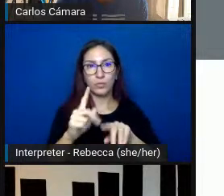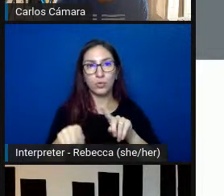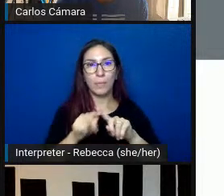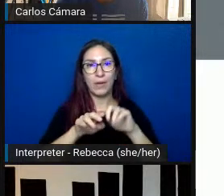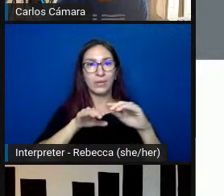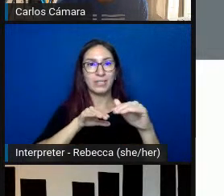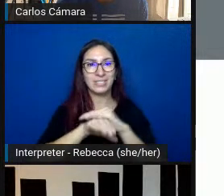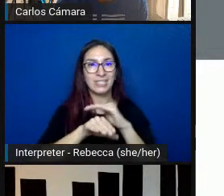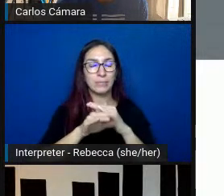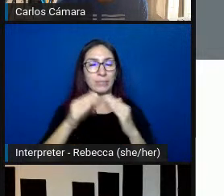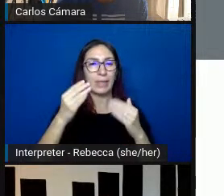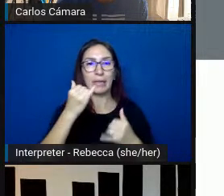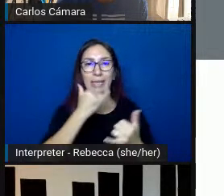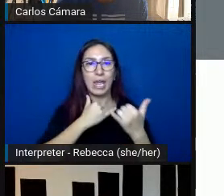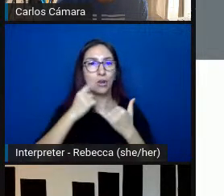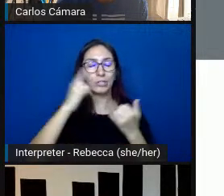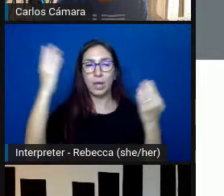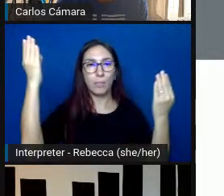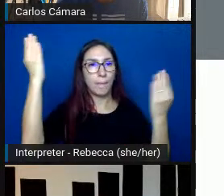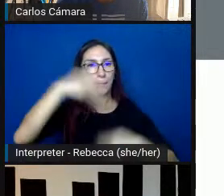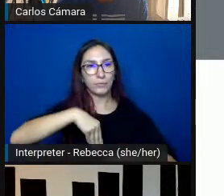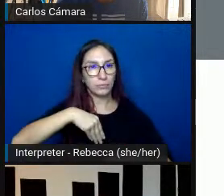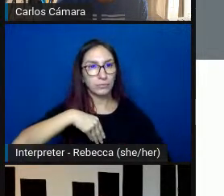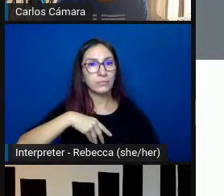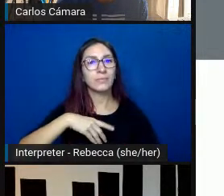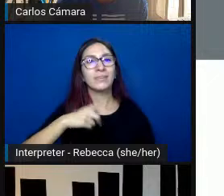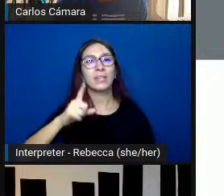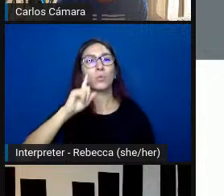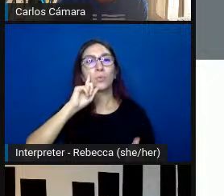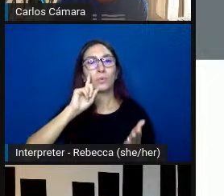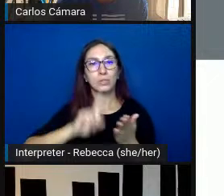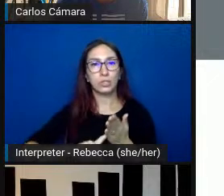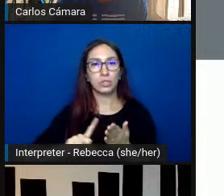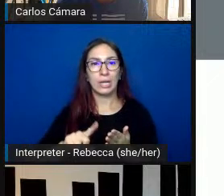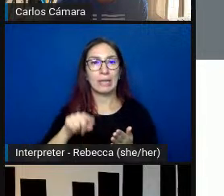of the article it informs you of the accessibility.